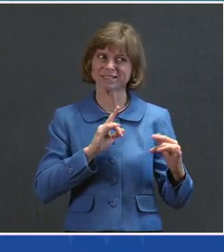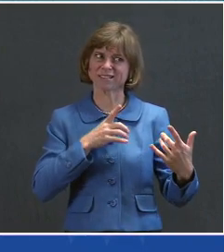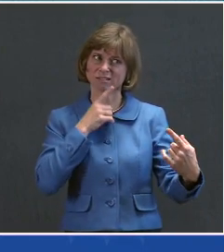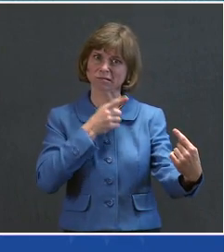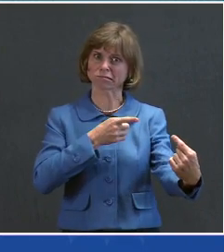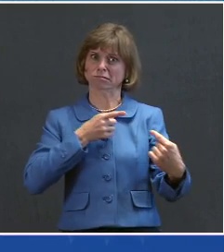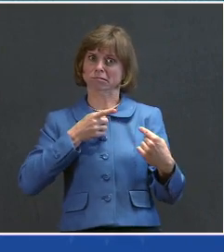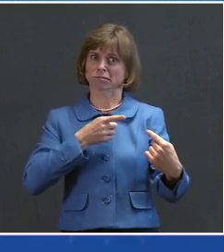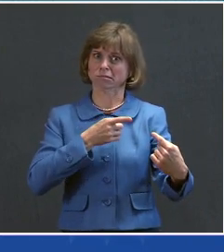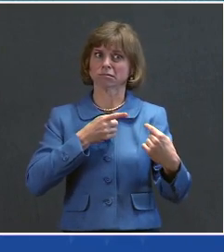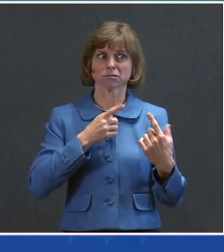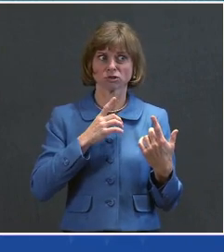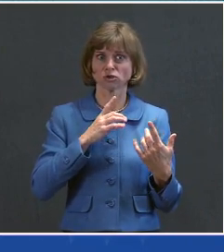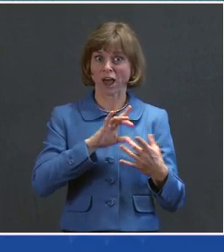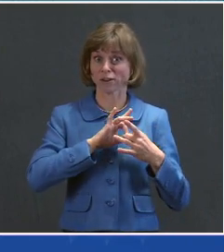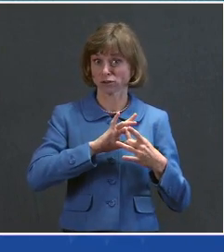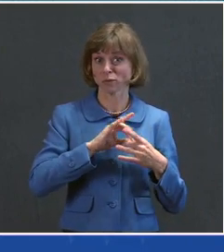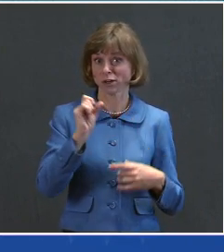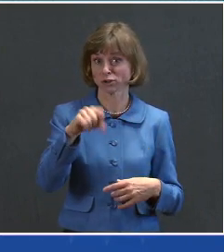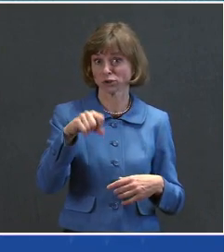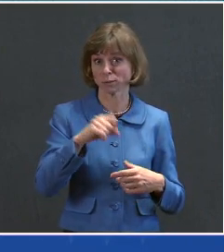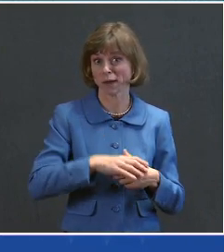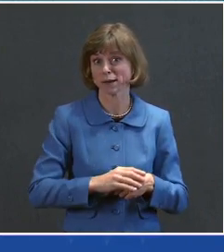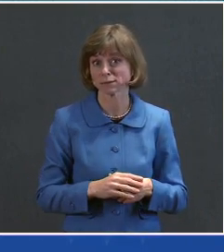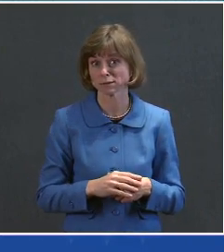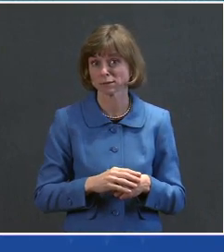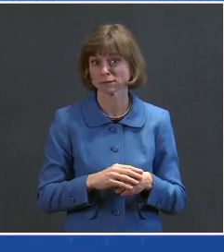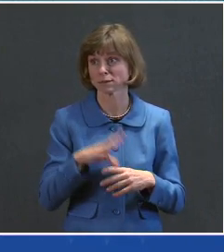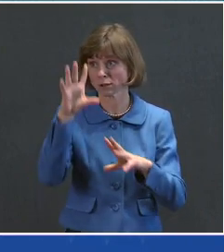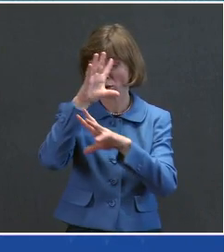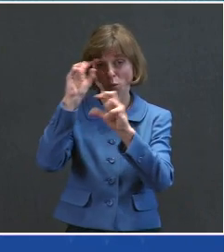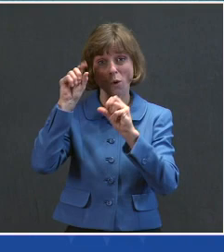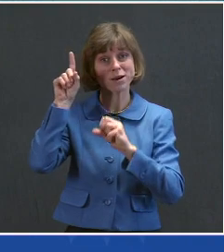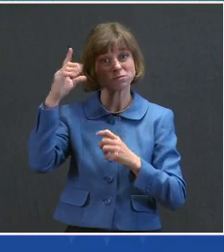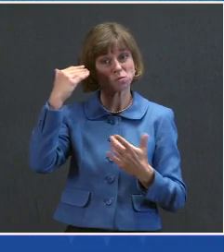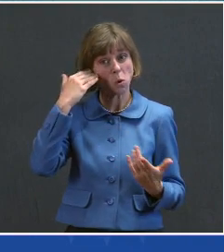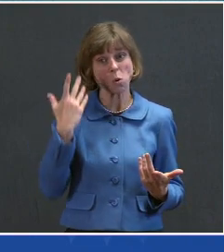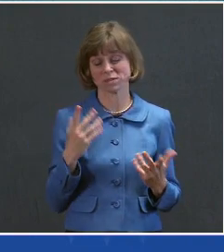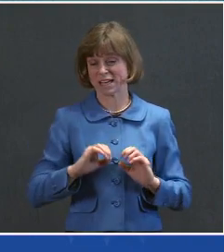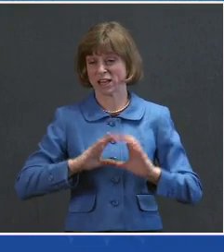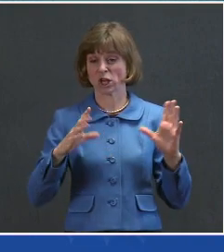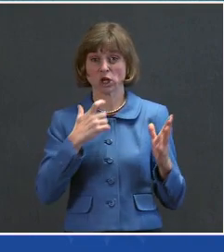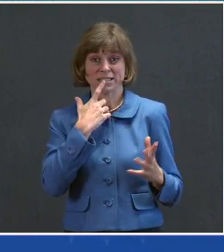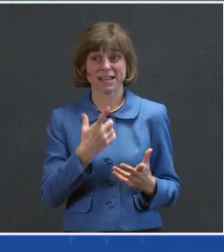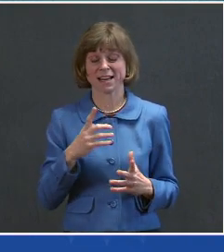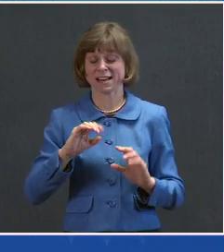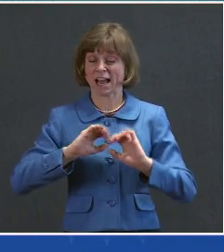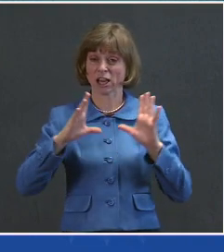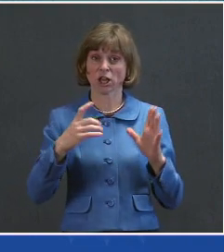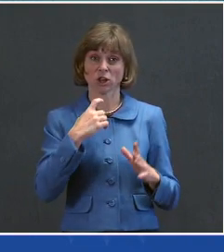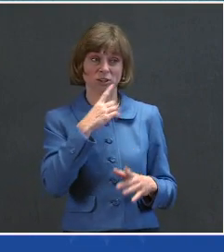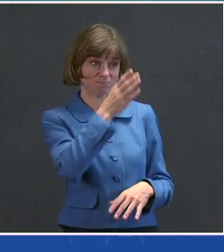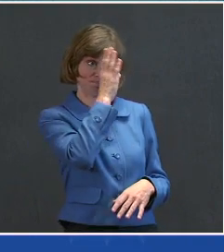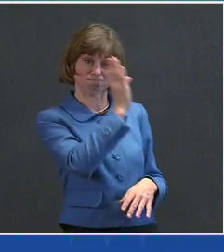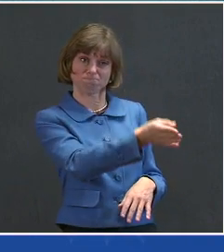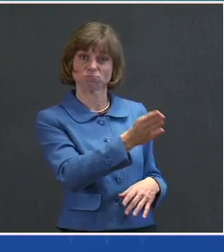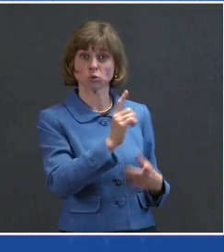The President made that clear, and made clear what our focus is when he spoke with President Putin. And that review is ongoing.